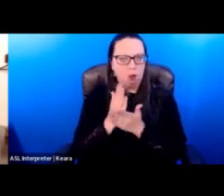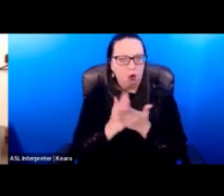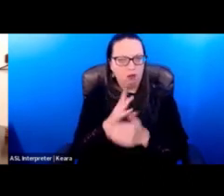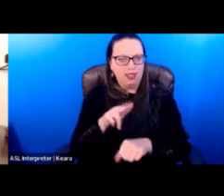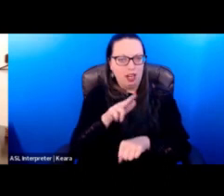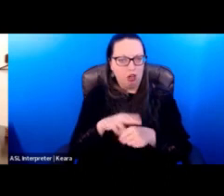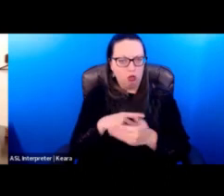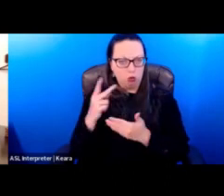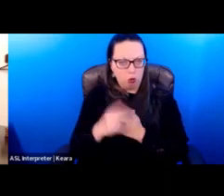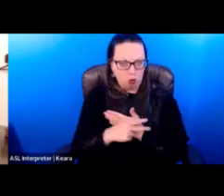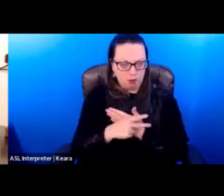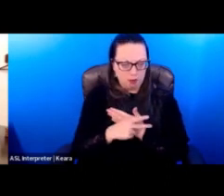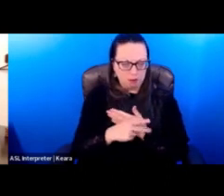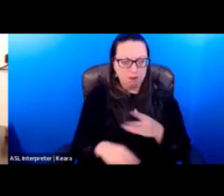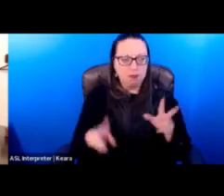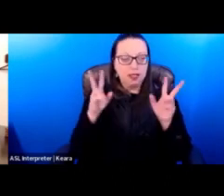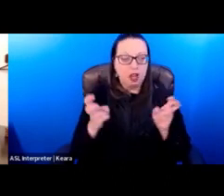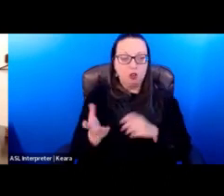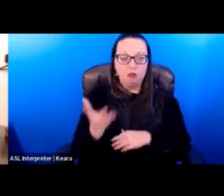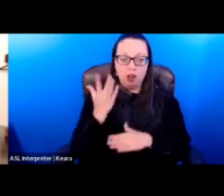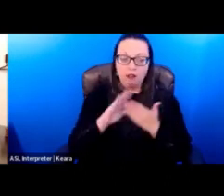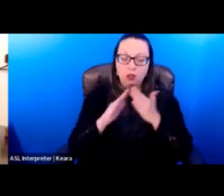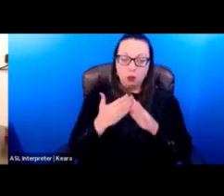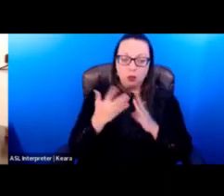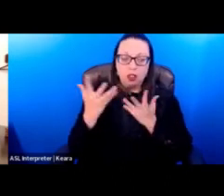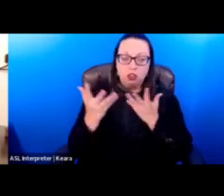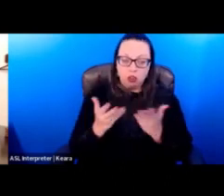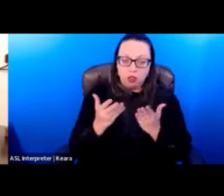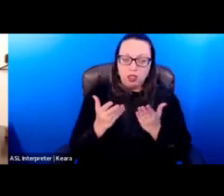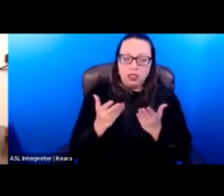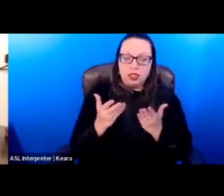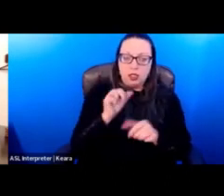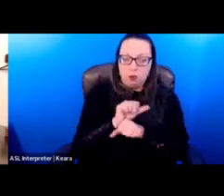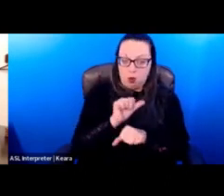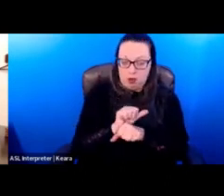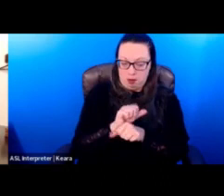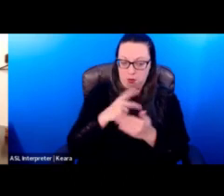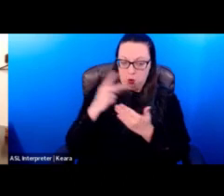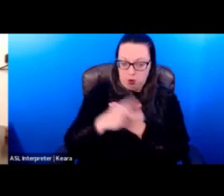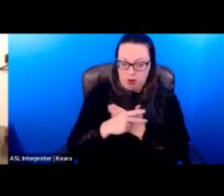Title Five is the community service employment program. It's the only part that is not administered by the